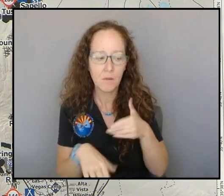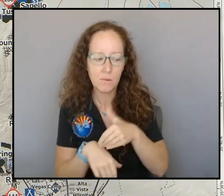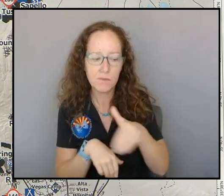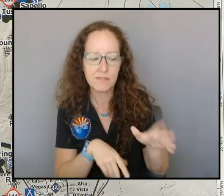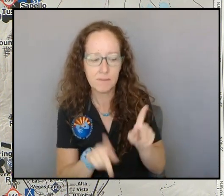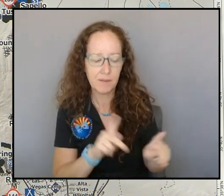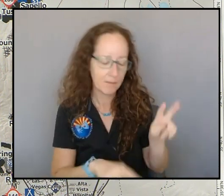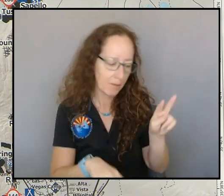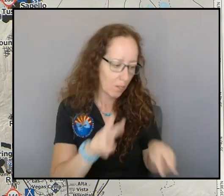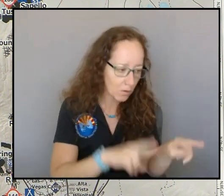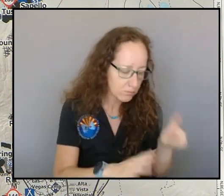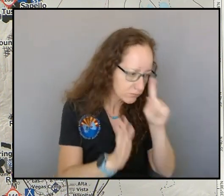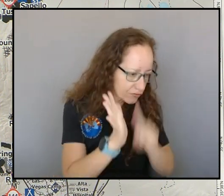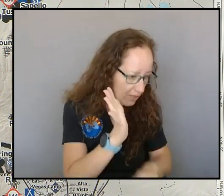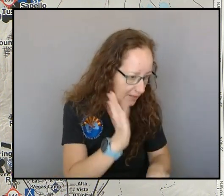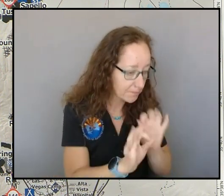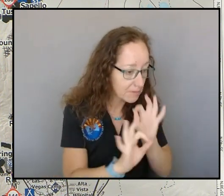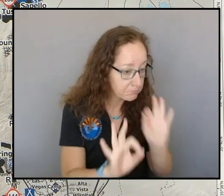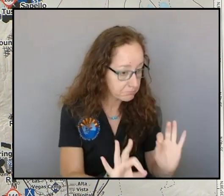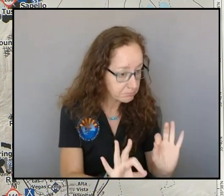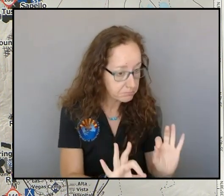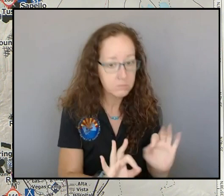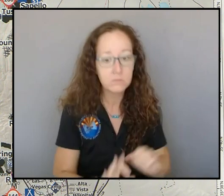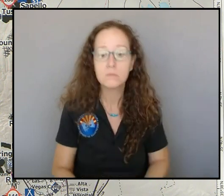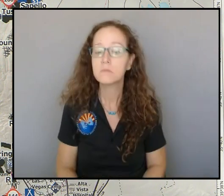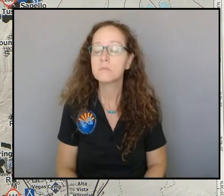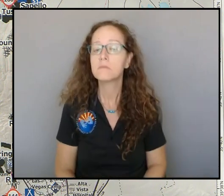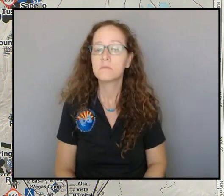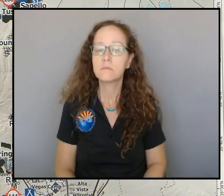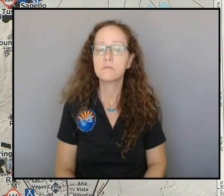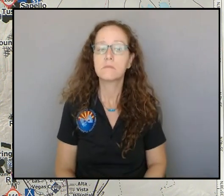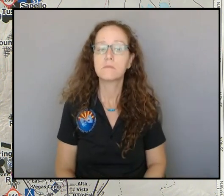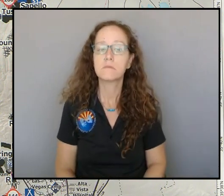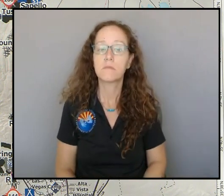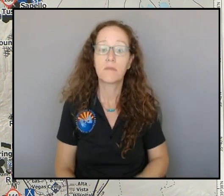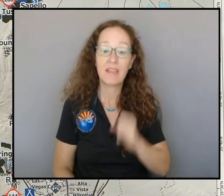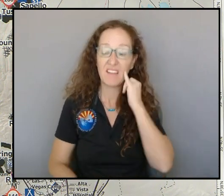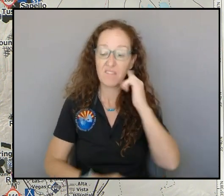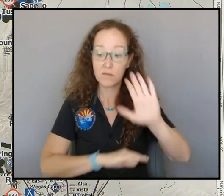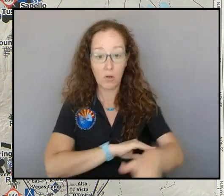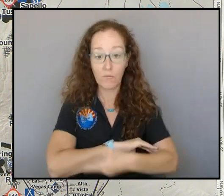still good. And then between-- after those hours. So, you can